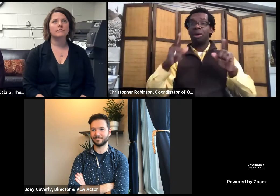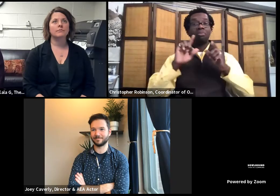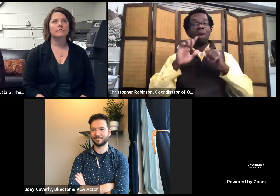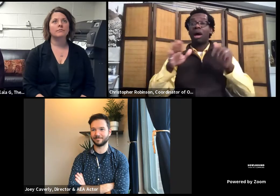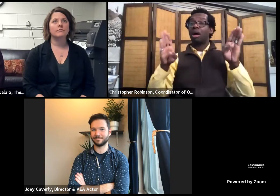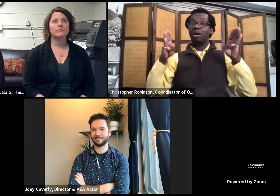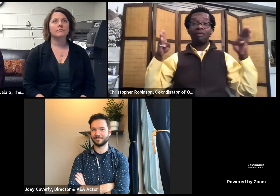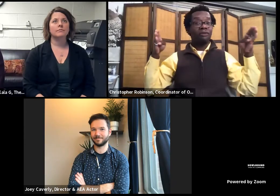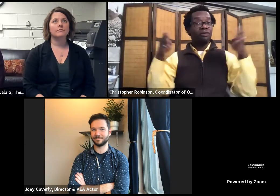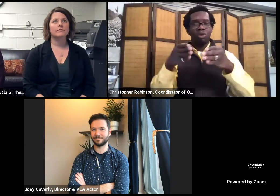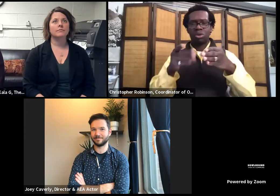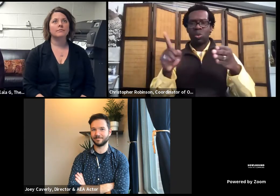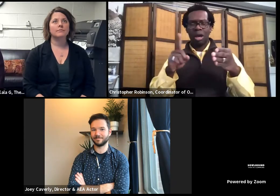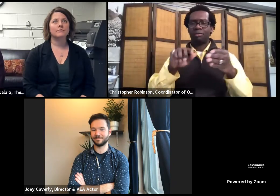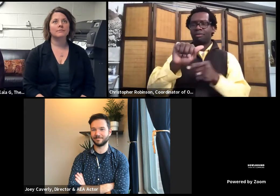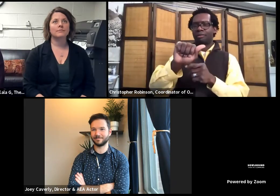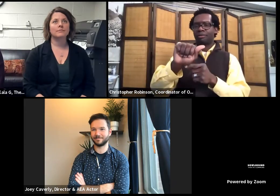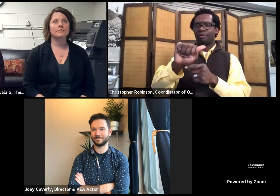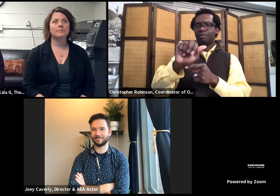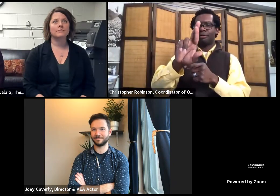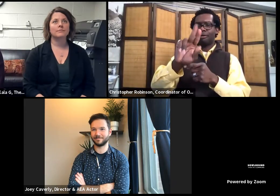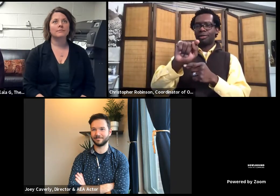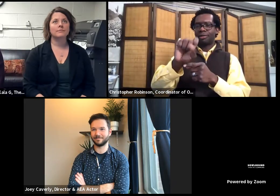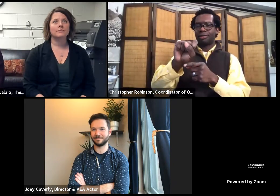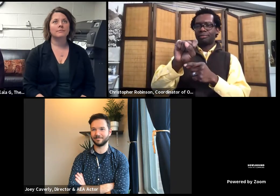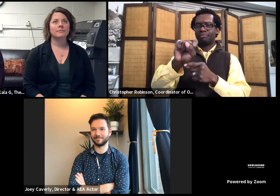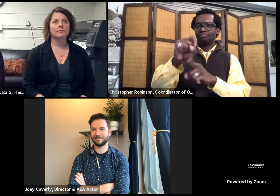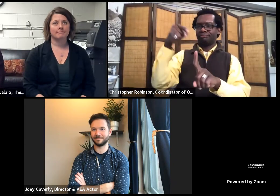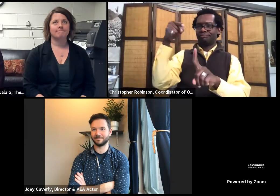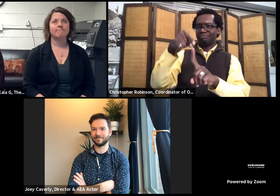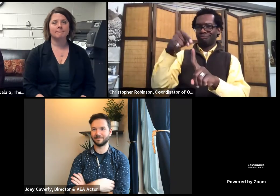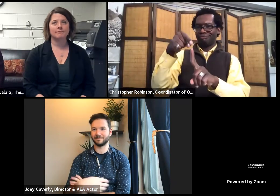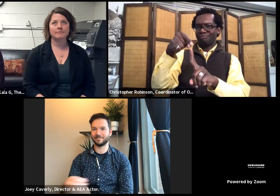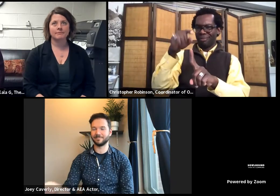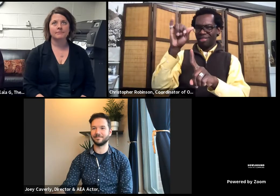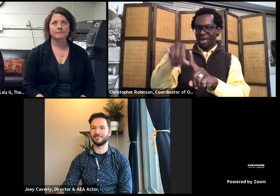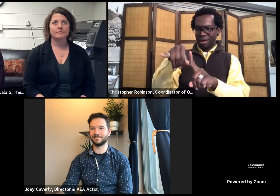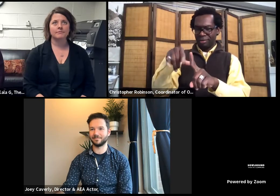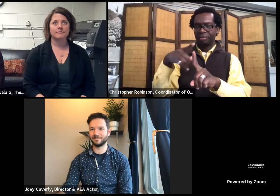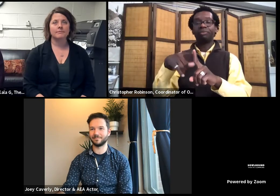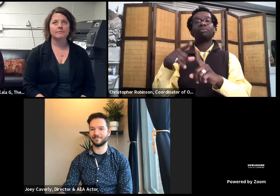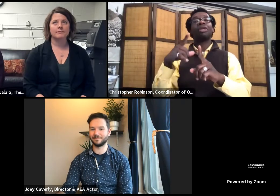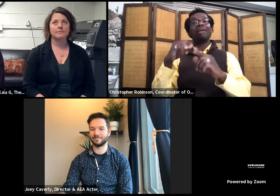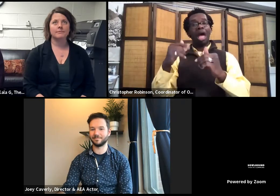and how we can break down some of those barriers, and the focus today is on the arts.